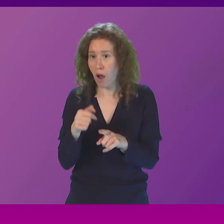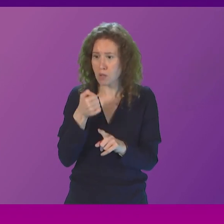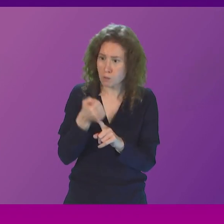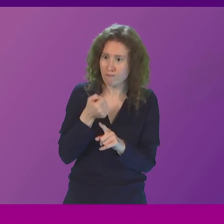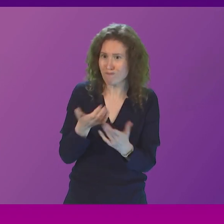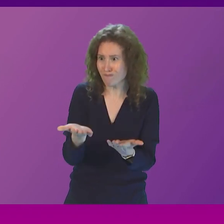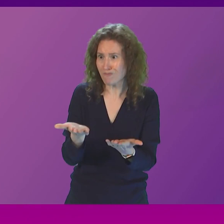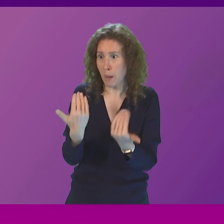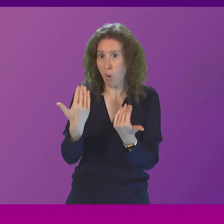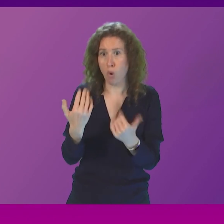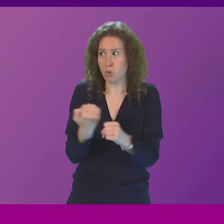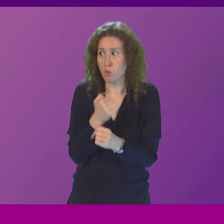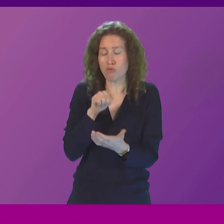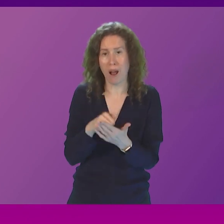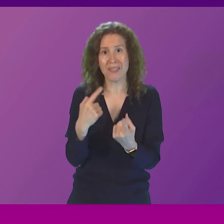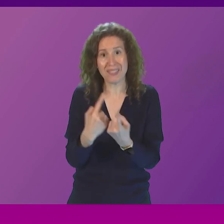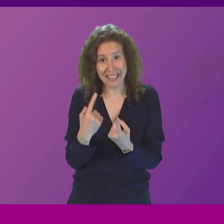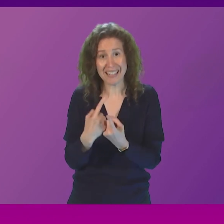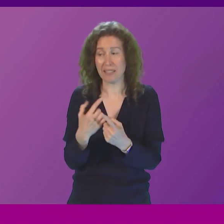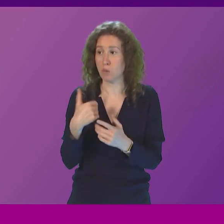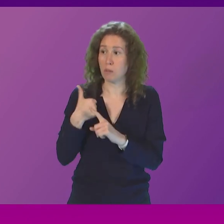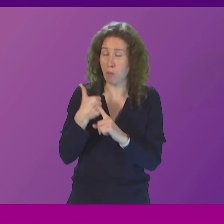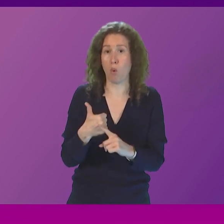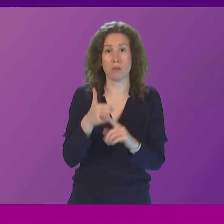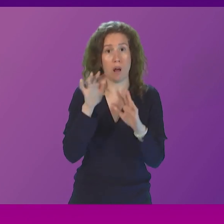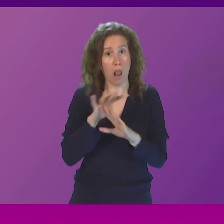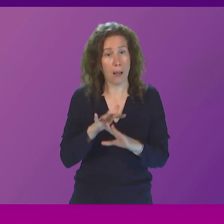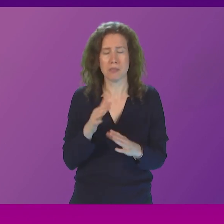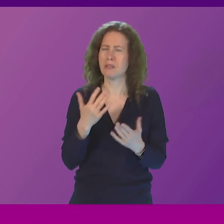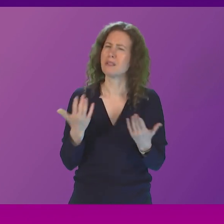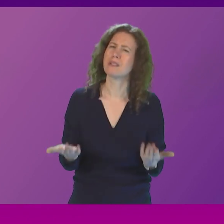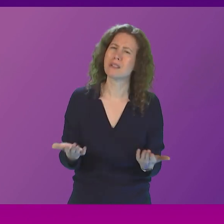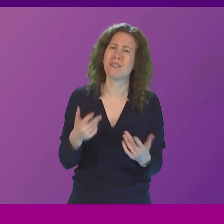thing by Scotland and by the climate emergency and that they—for goodness’ sake—finally